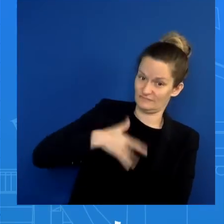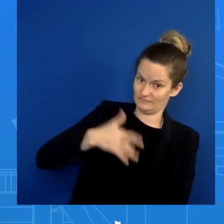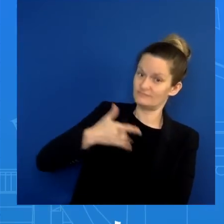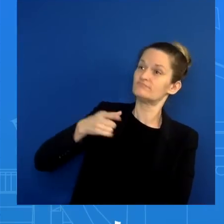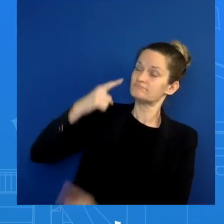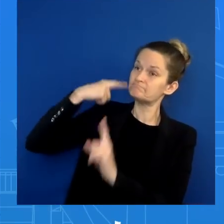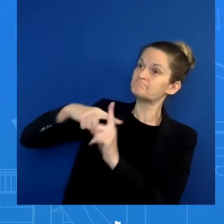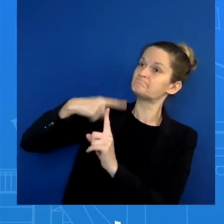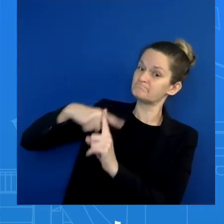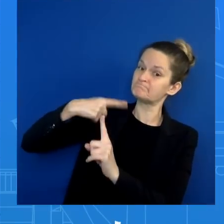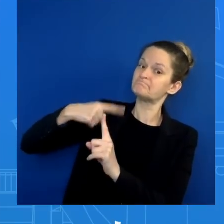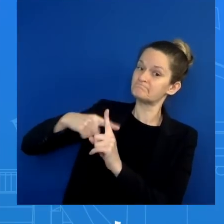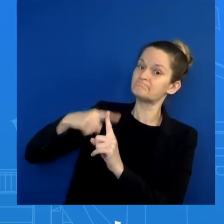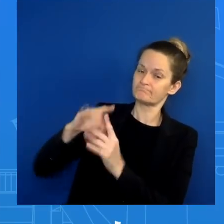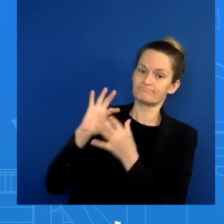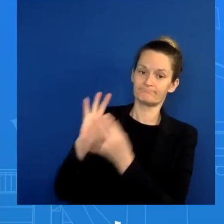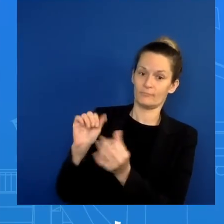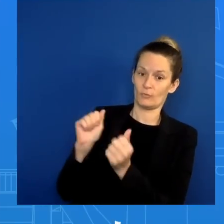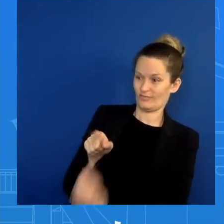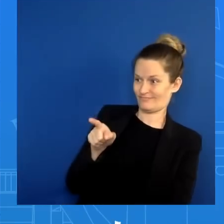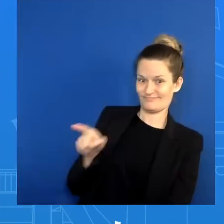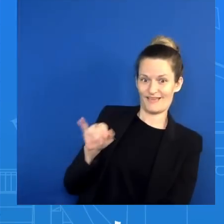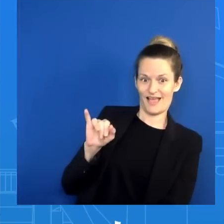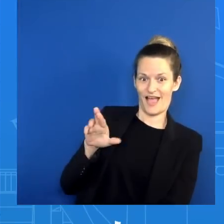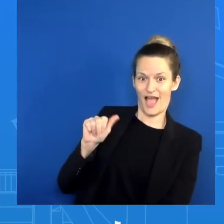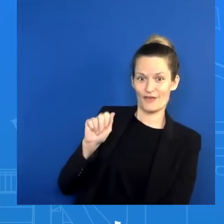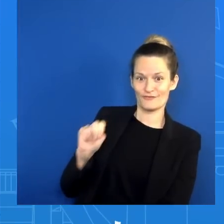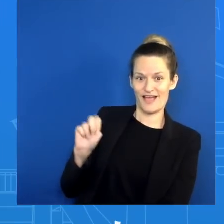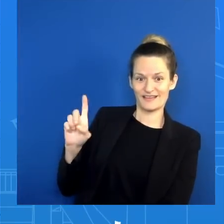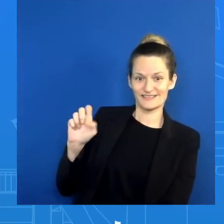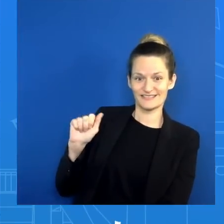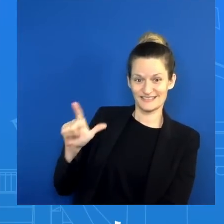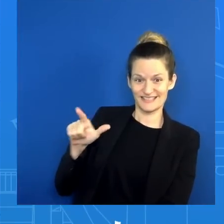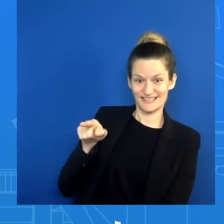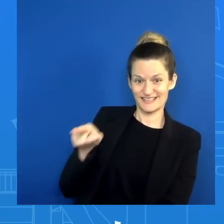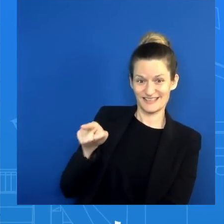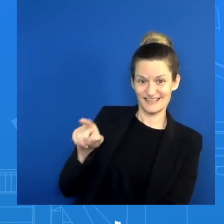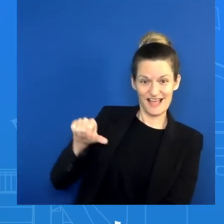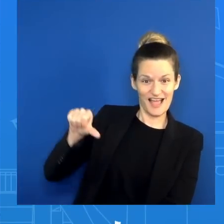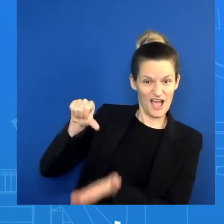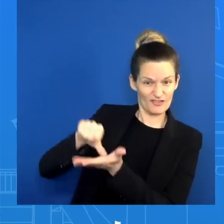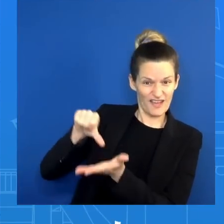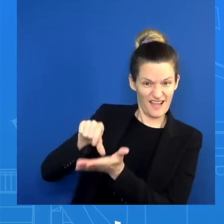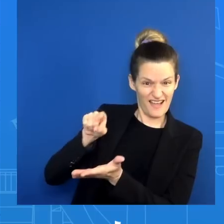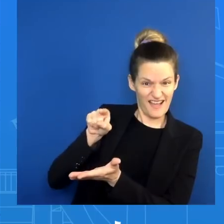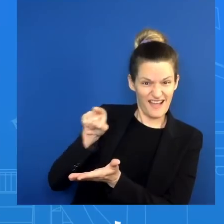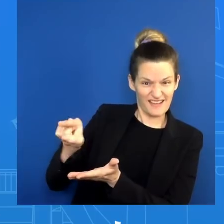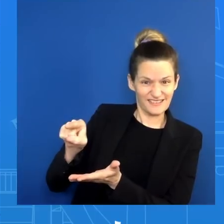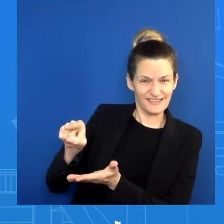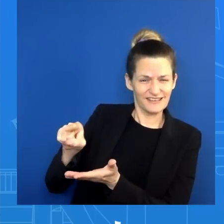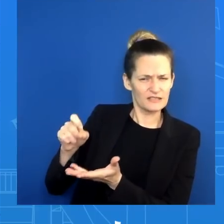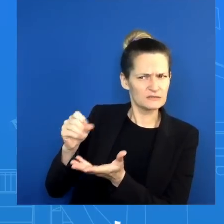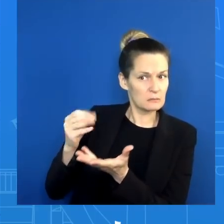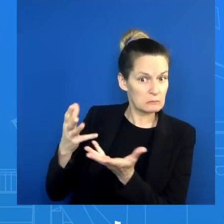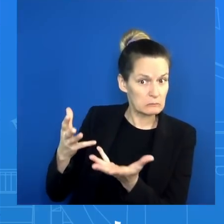Okay. It was hard to hear that last part. So, look, we have taken a deliberate and principle approach